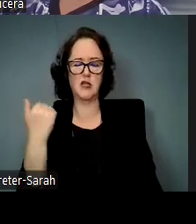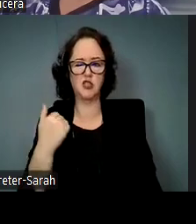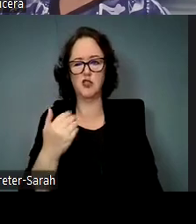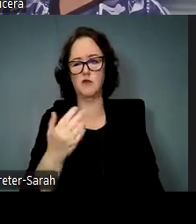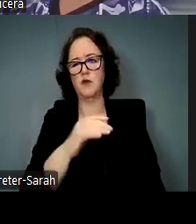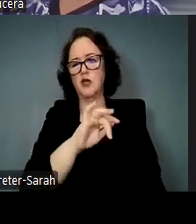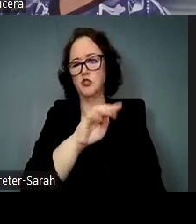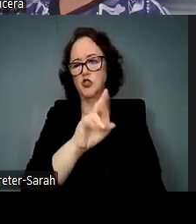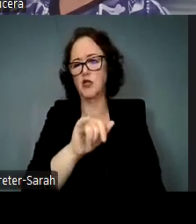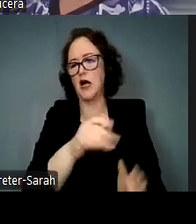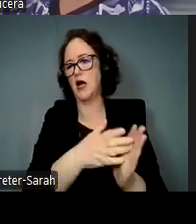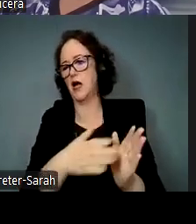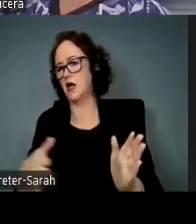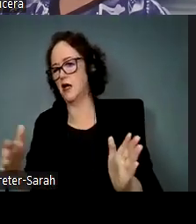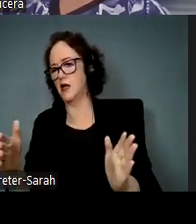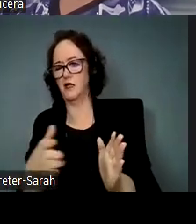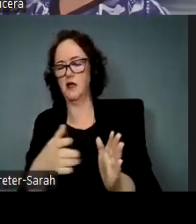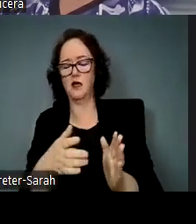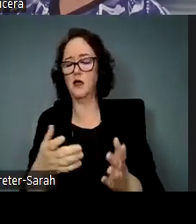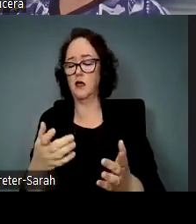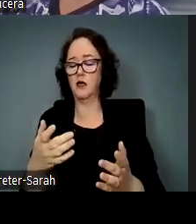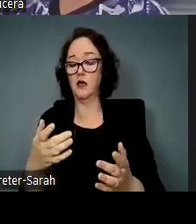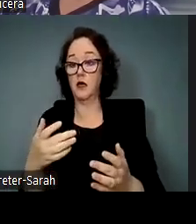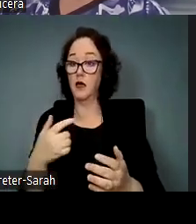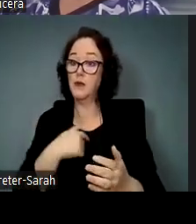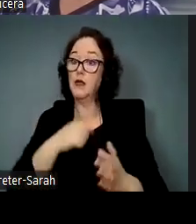had the opportunity to read the waiver document. I had never